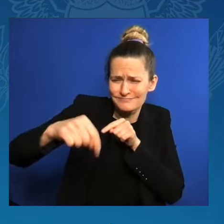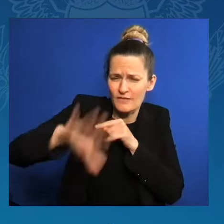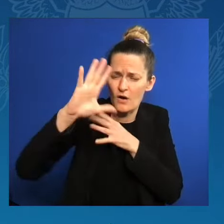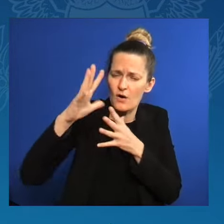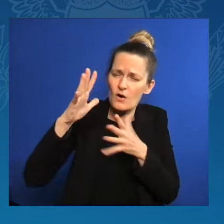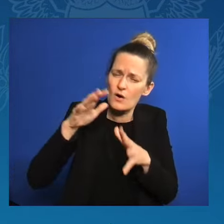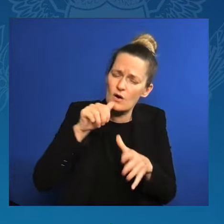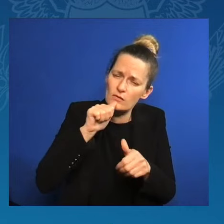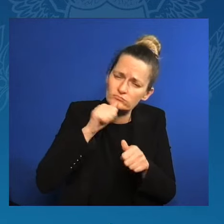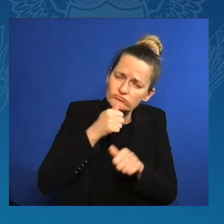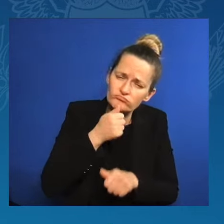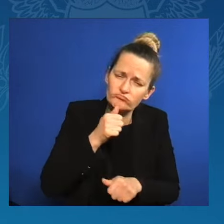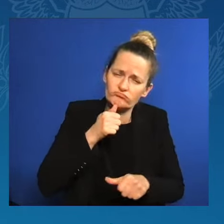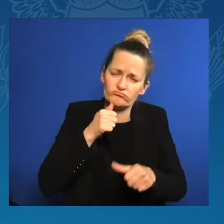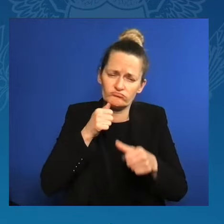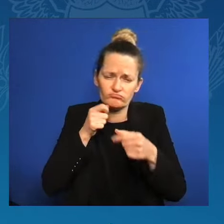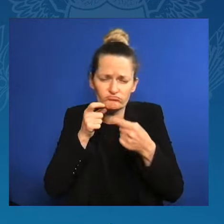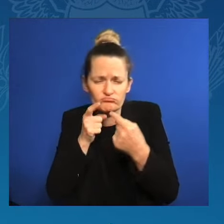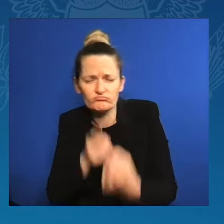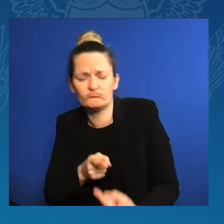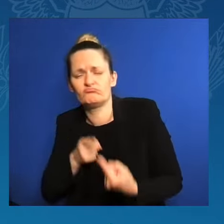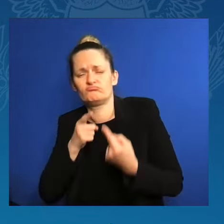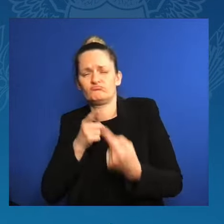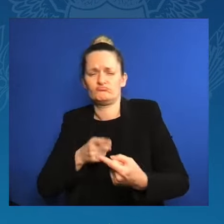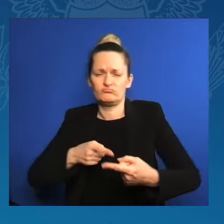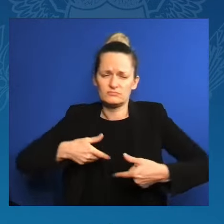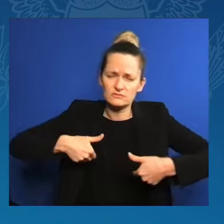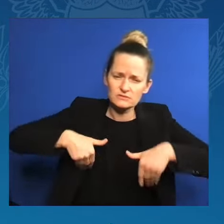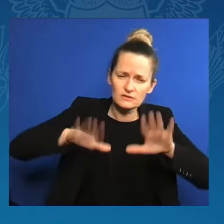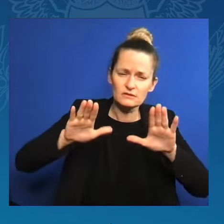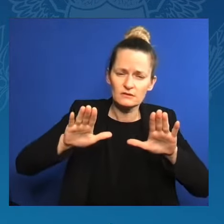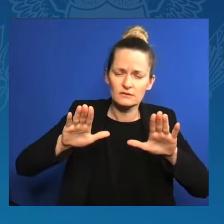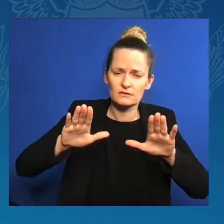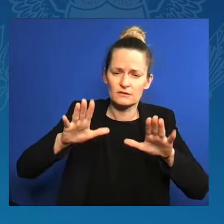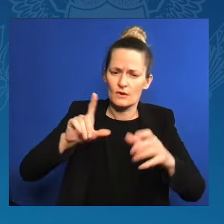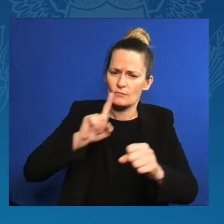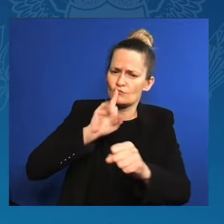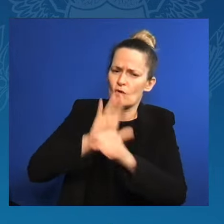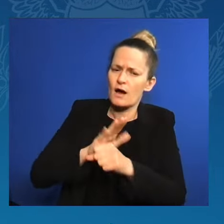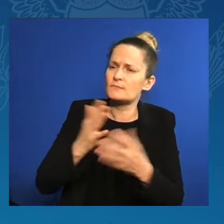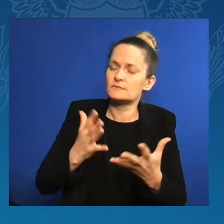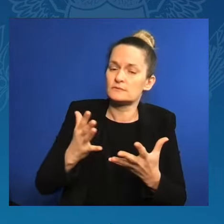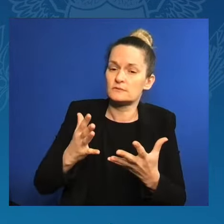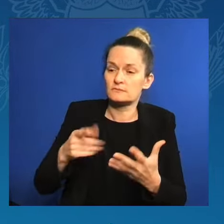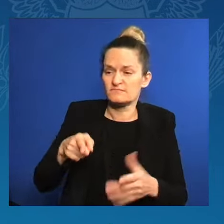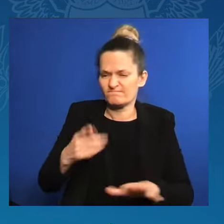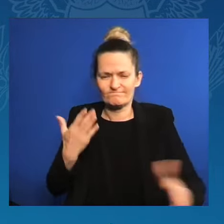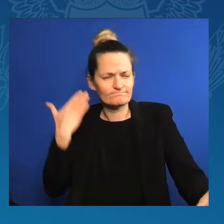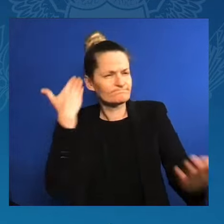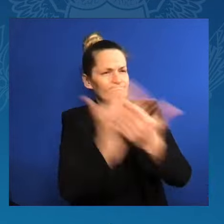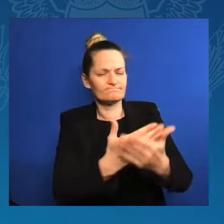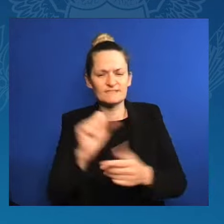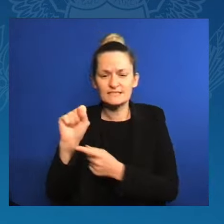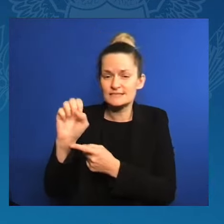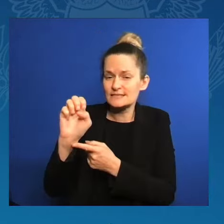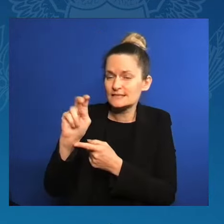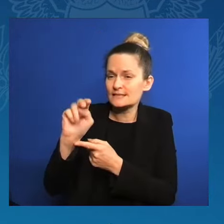They spoke out at Seneca Falls. They sat in at a lunch counter in Greensboro.